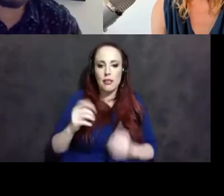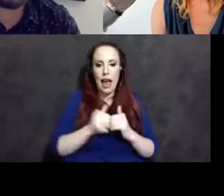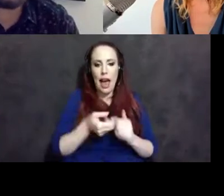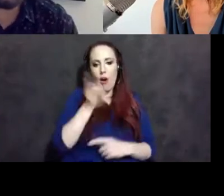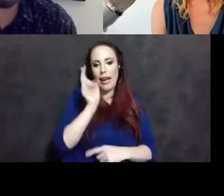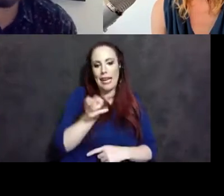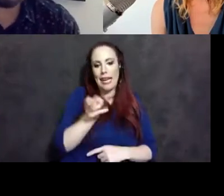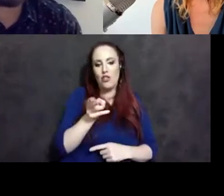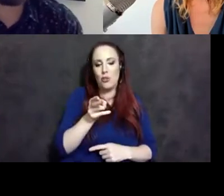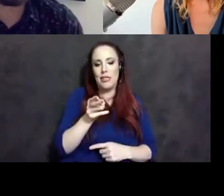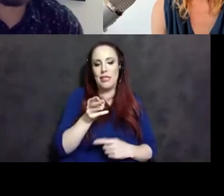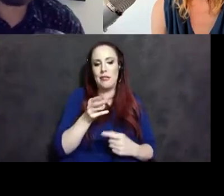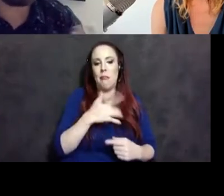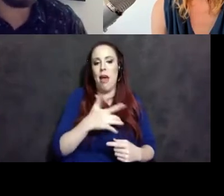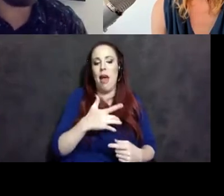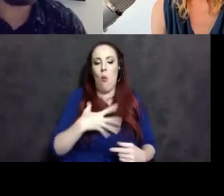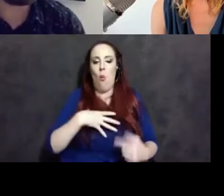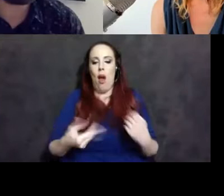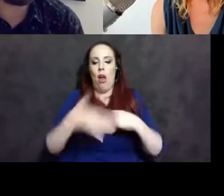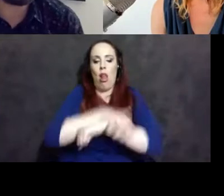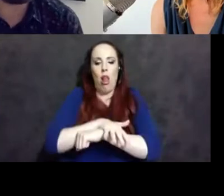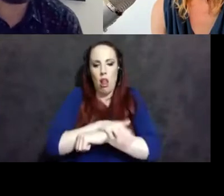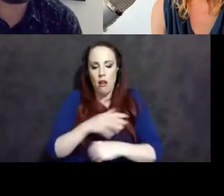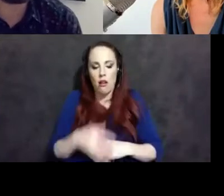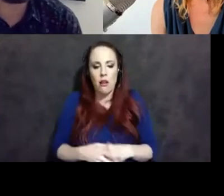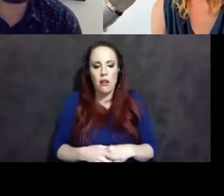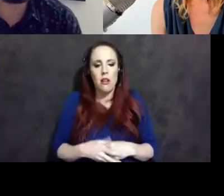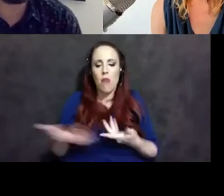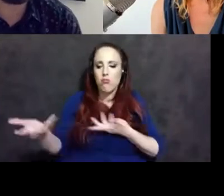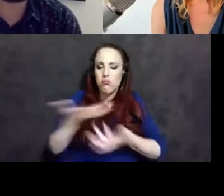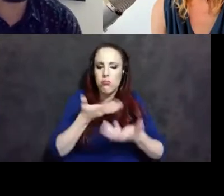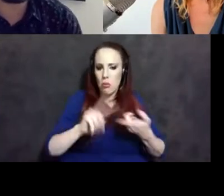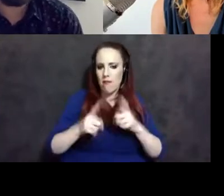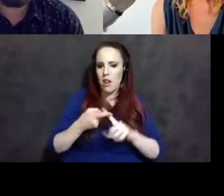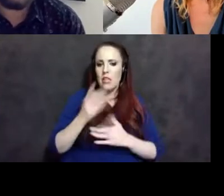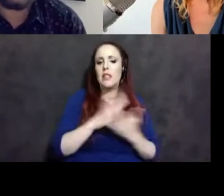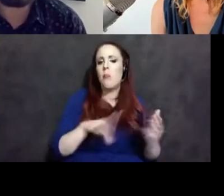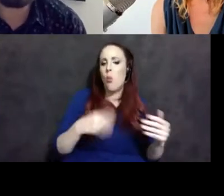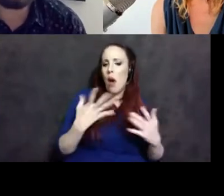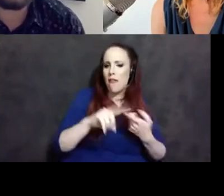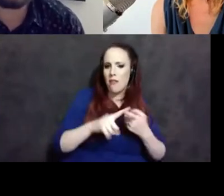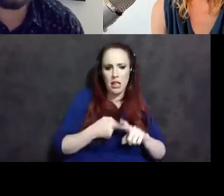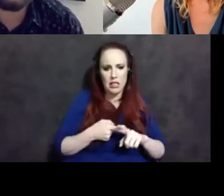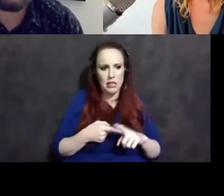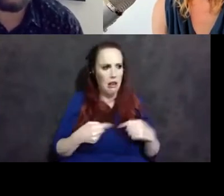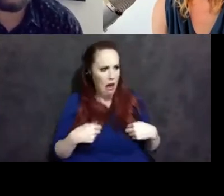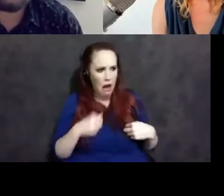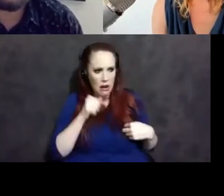And I took with my friends here, some of the, some of my white friends, oh, I didn't know that in school, either.